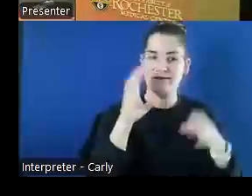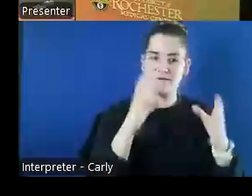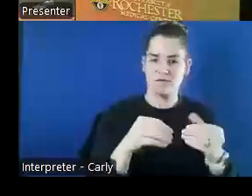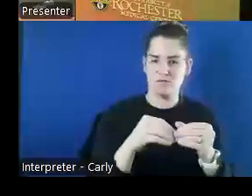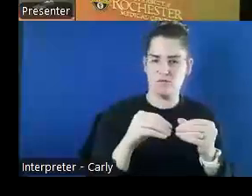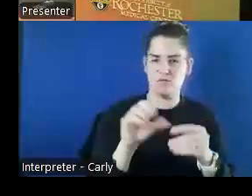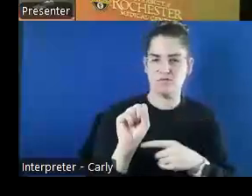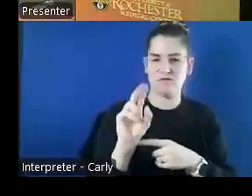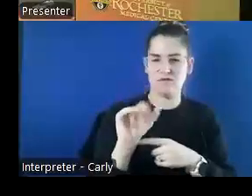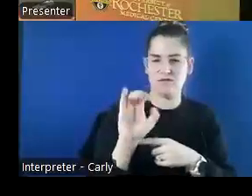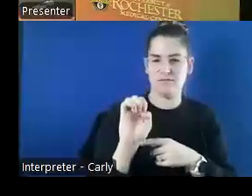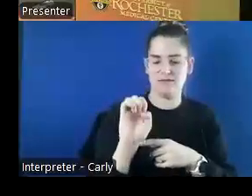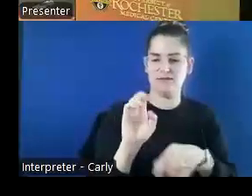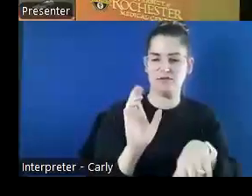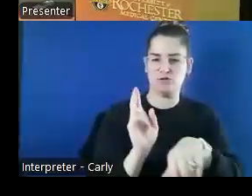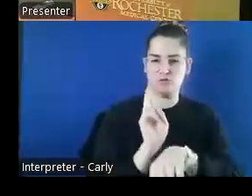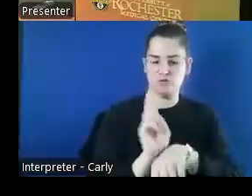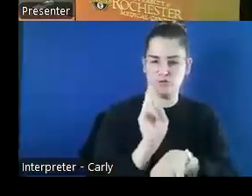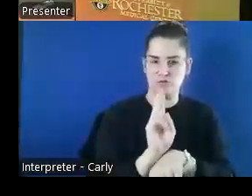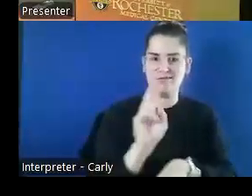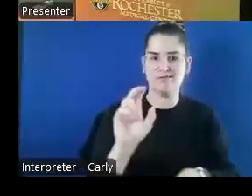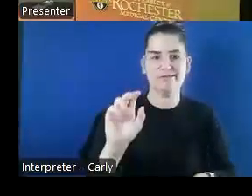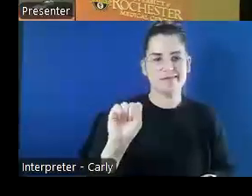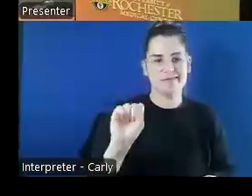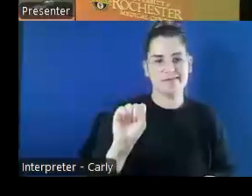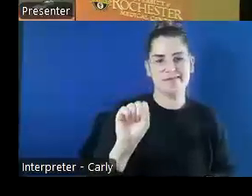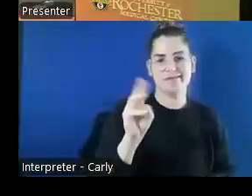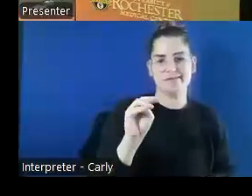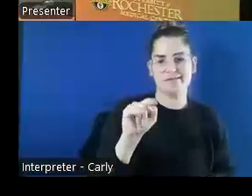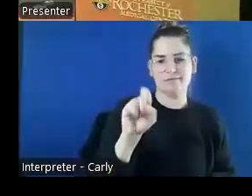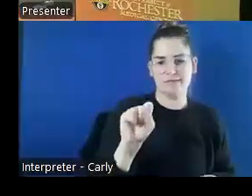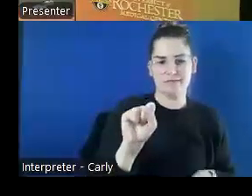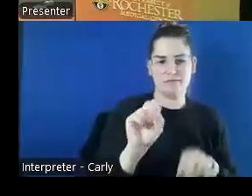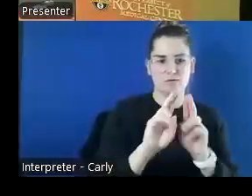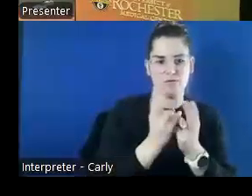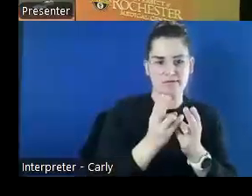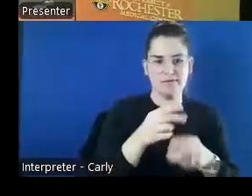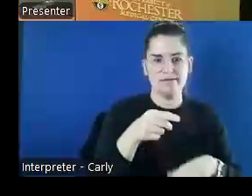that Dr Kirk Harris our intro introducer um he is the medical director there and then we have the